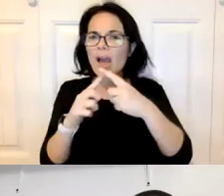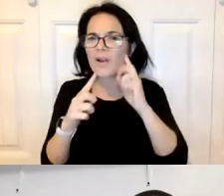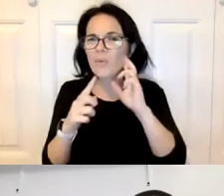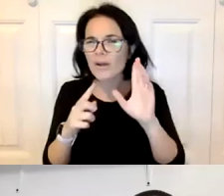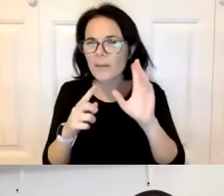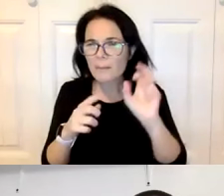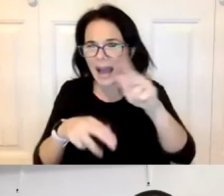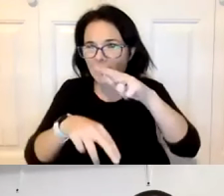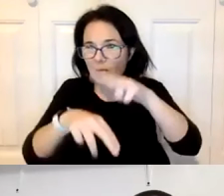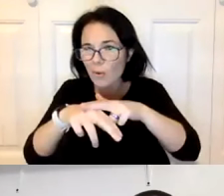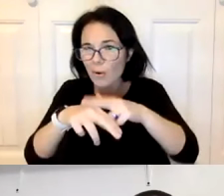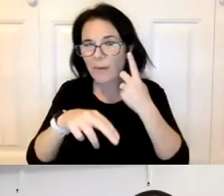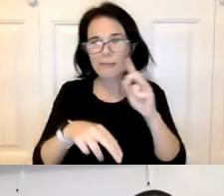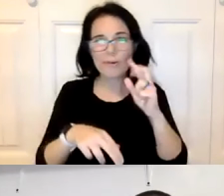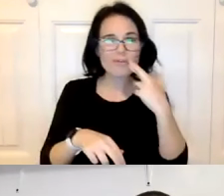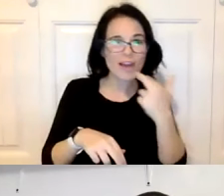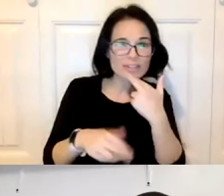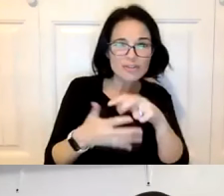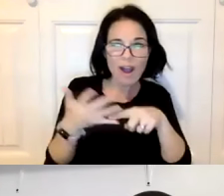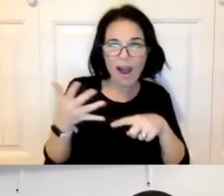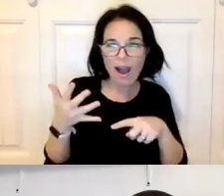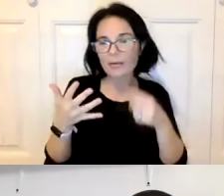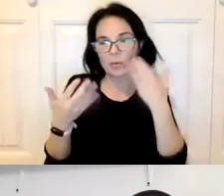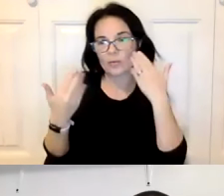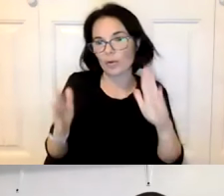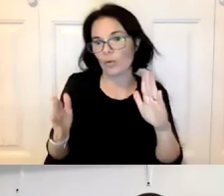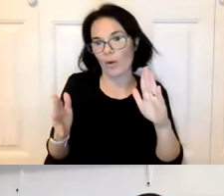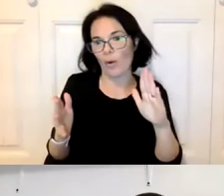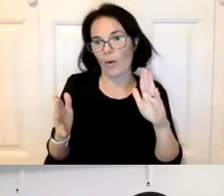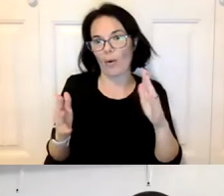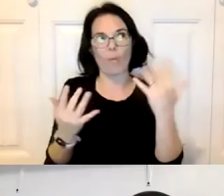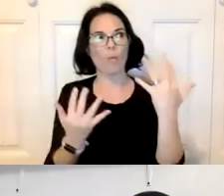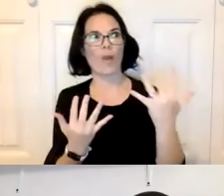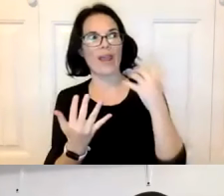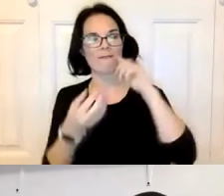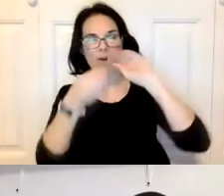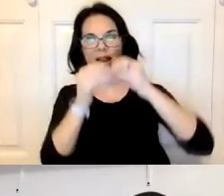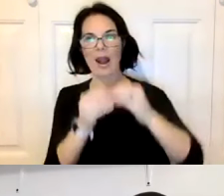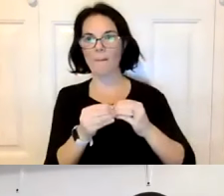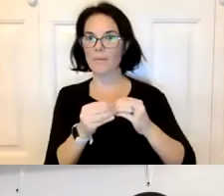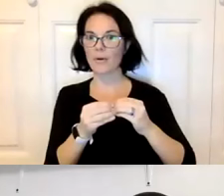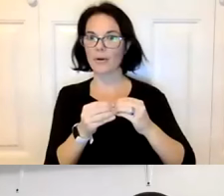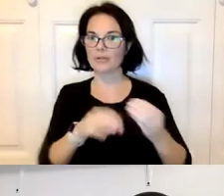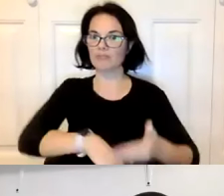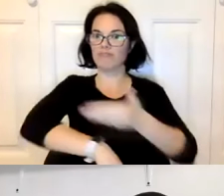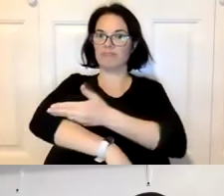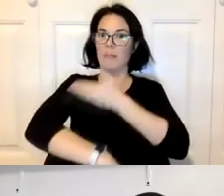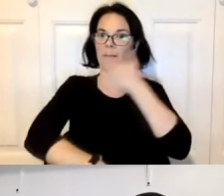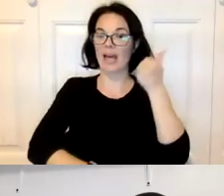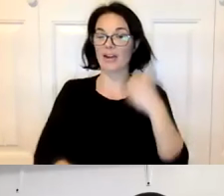We have to wait for data to come in when the level of ICU reaches 15% again.